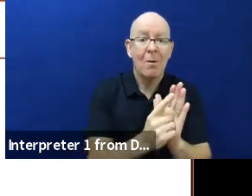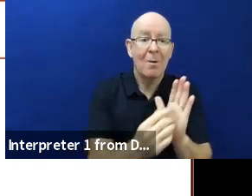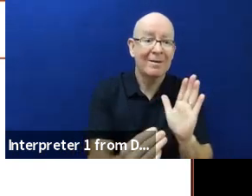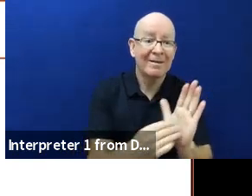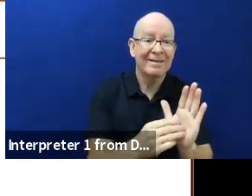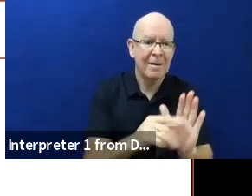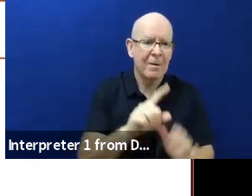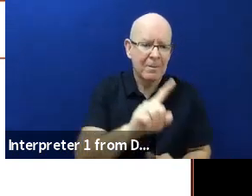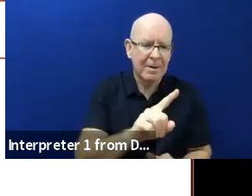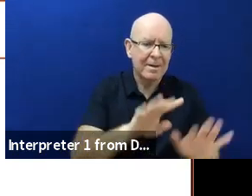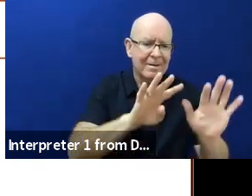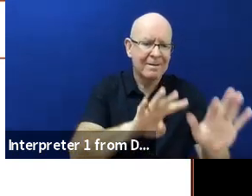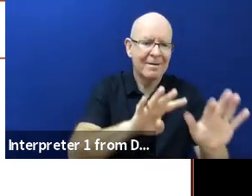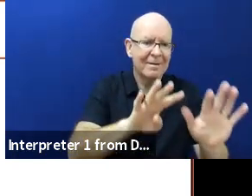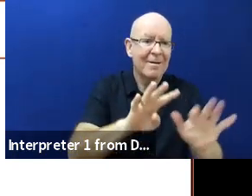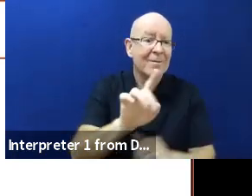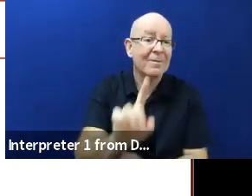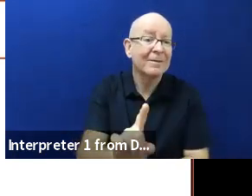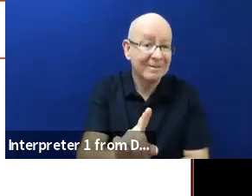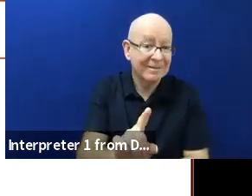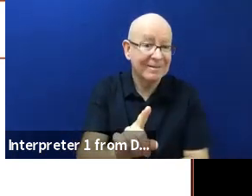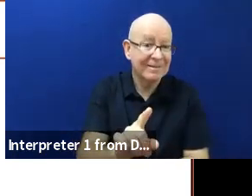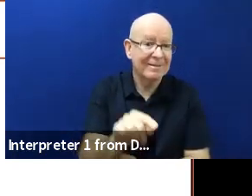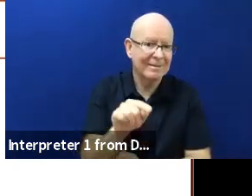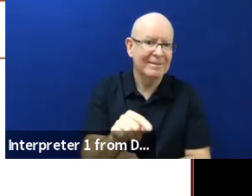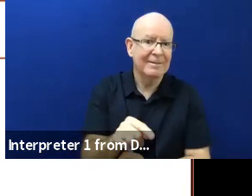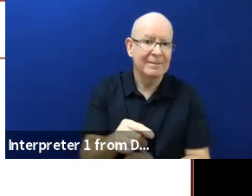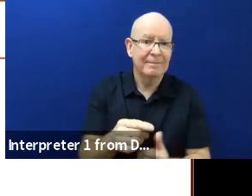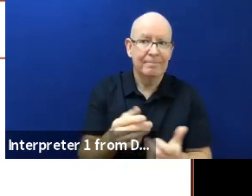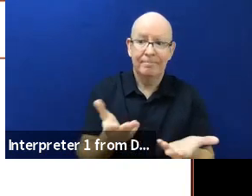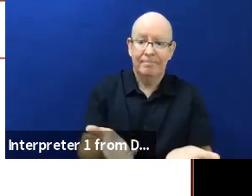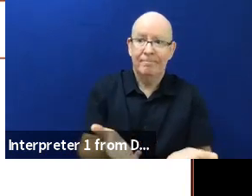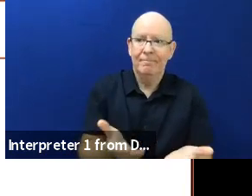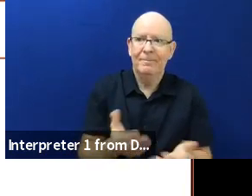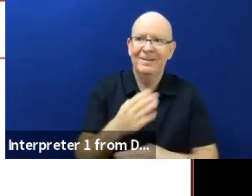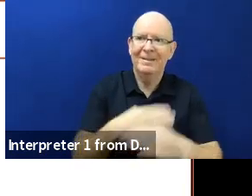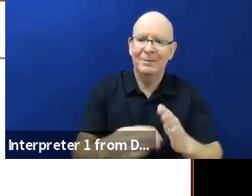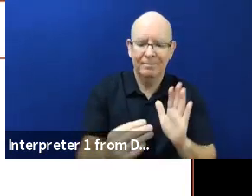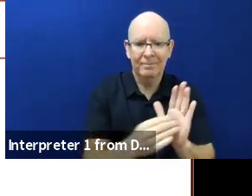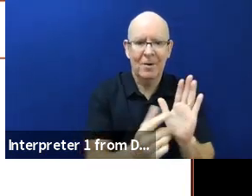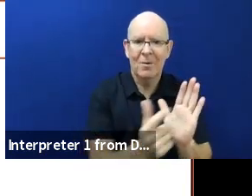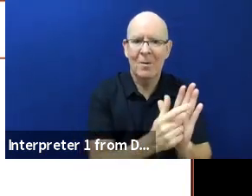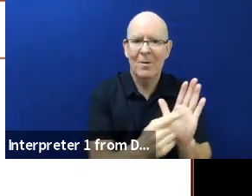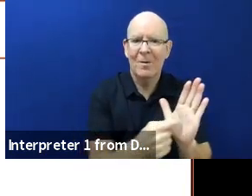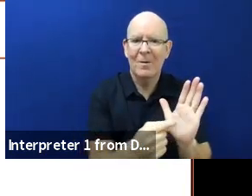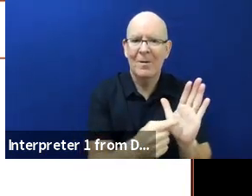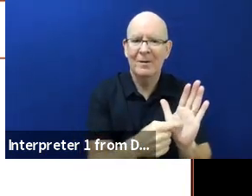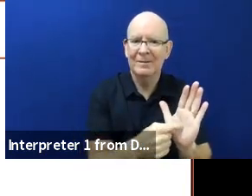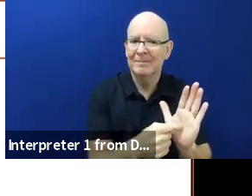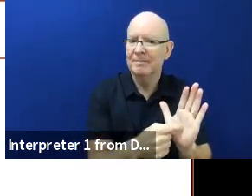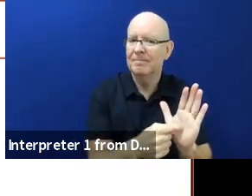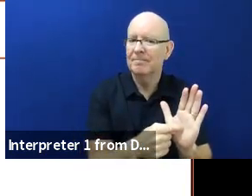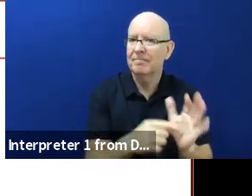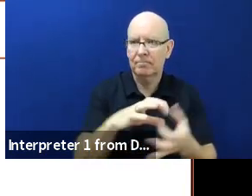programmes such as disability allowance, old-age allowance, child benefits and these three benefits